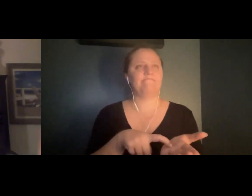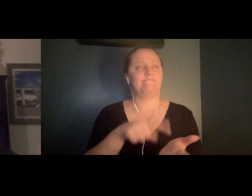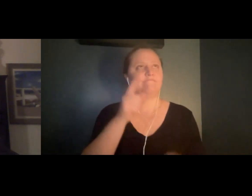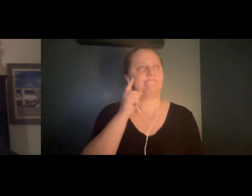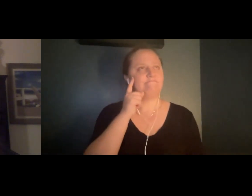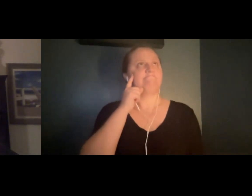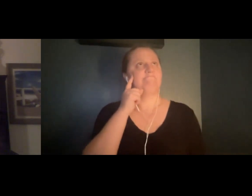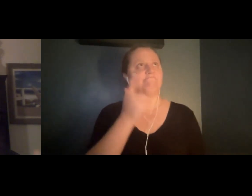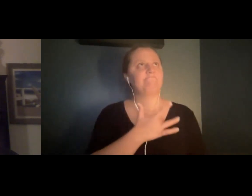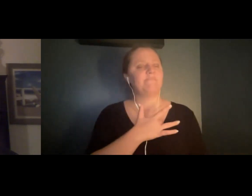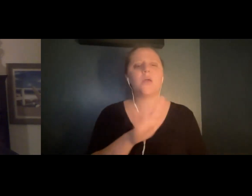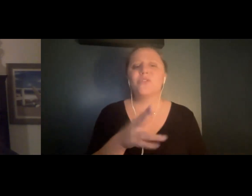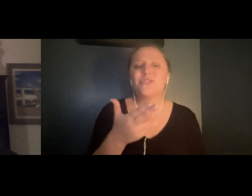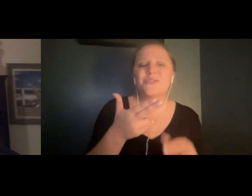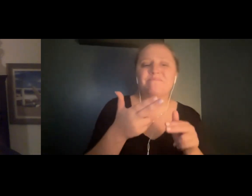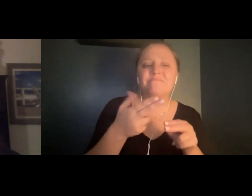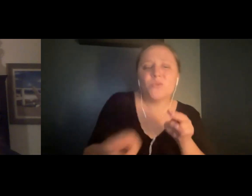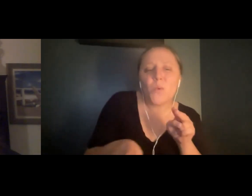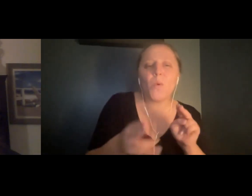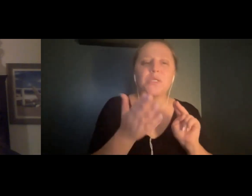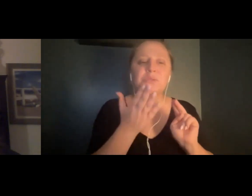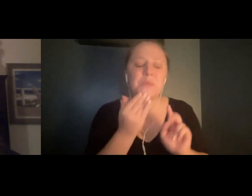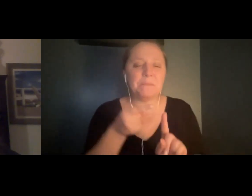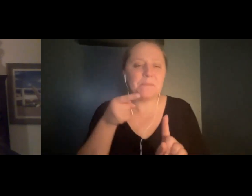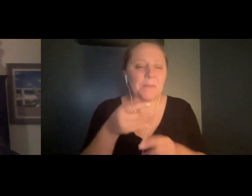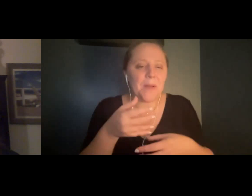short sweet to the point article but I think really gave some really good tips